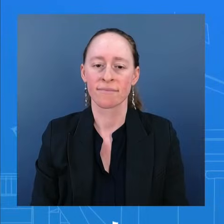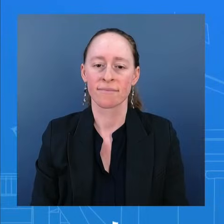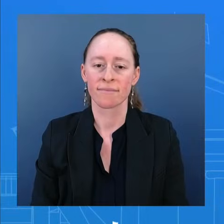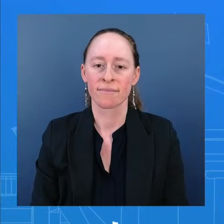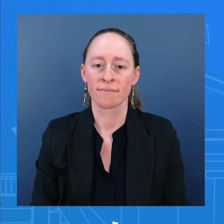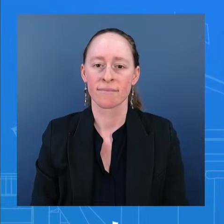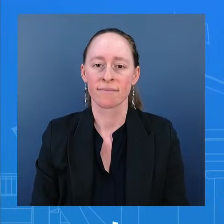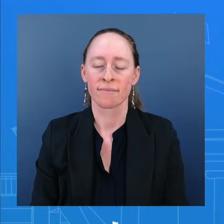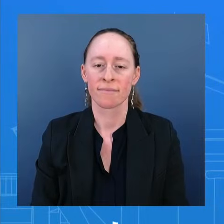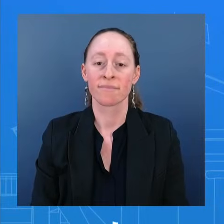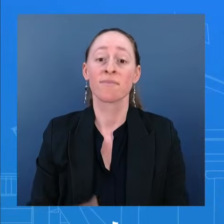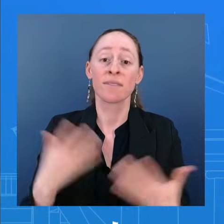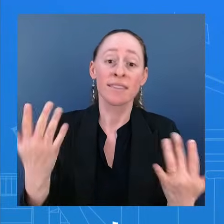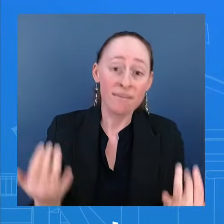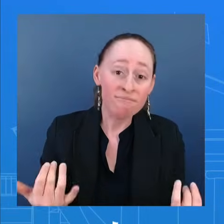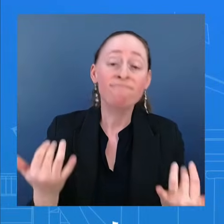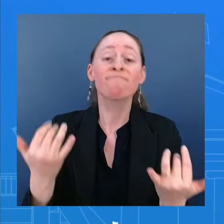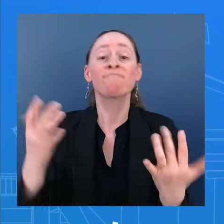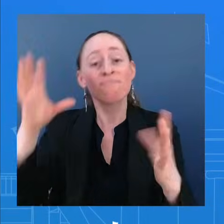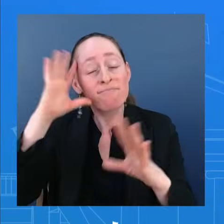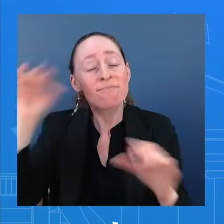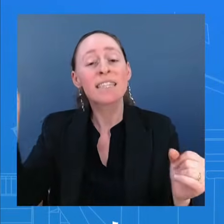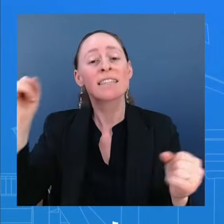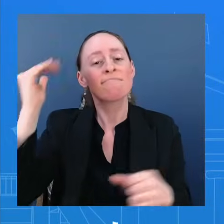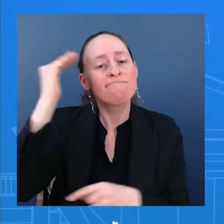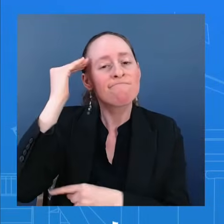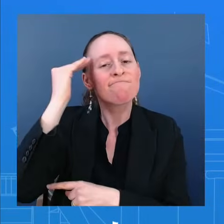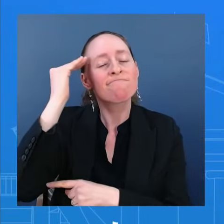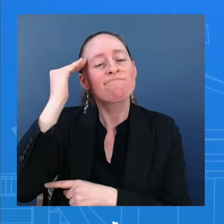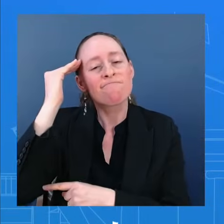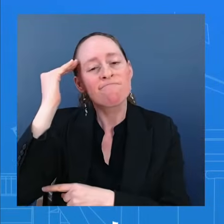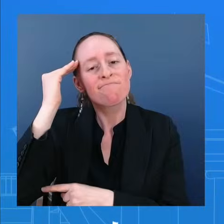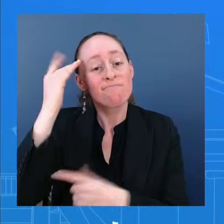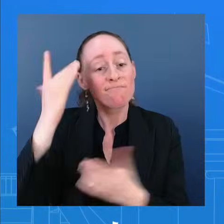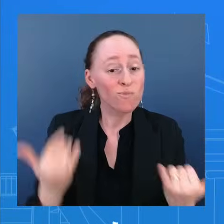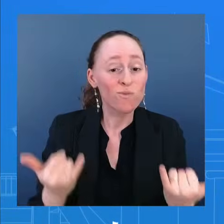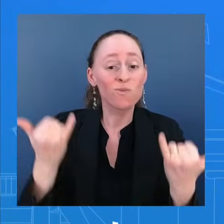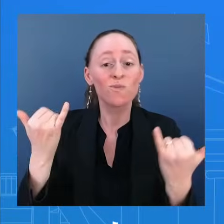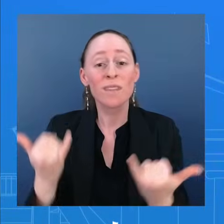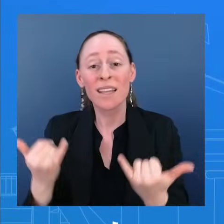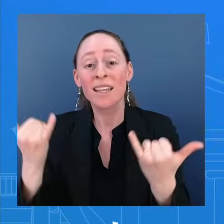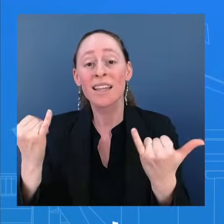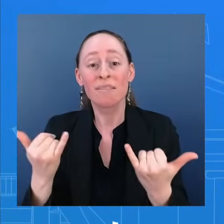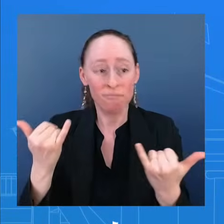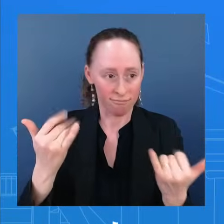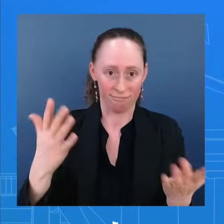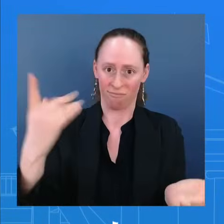this announcement today that we're making: 15- -- nearly 1,500 people getting this --